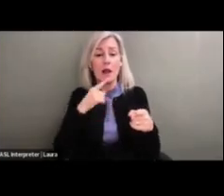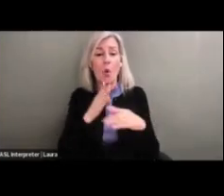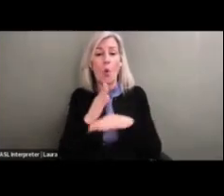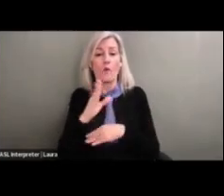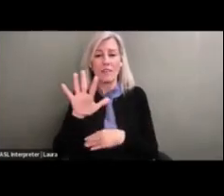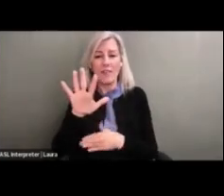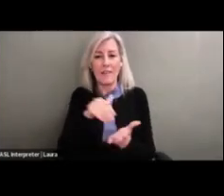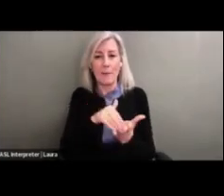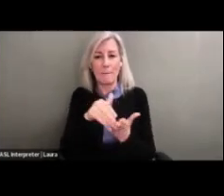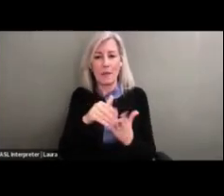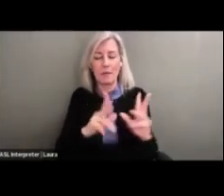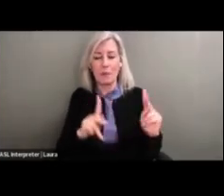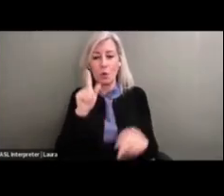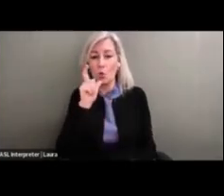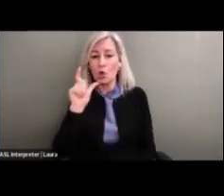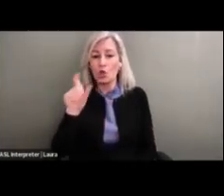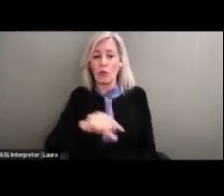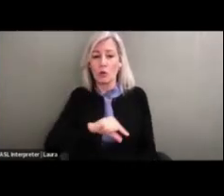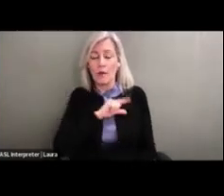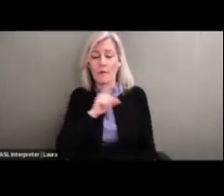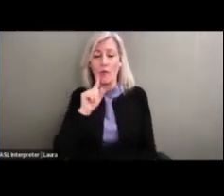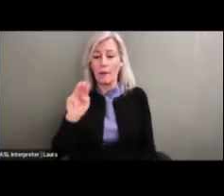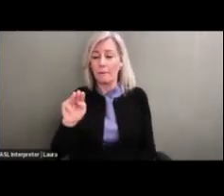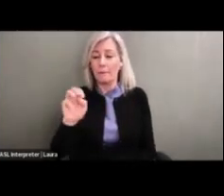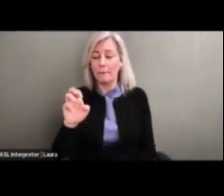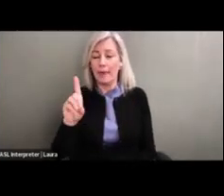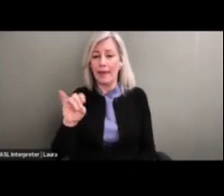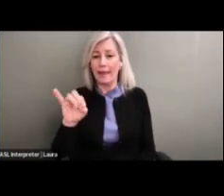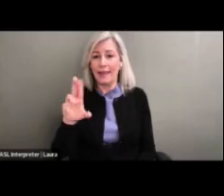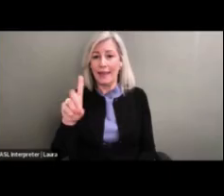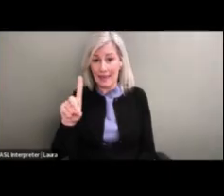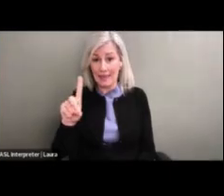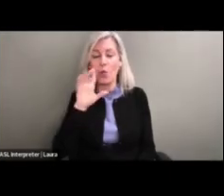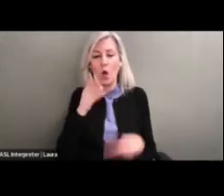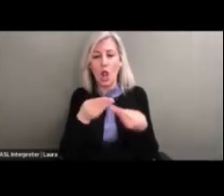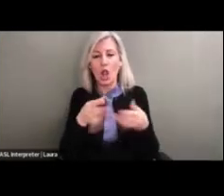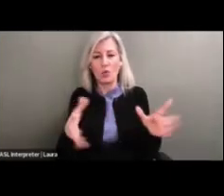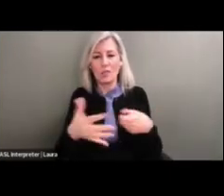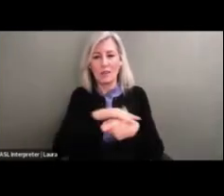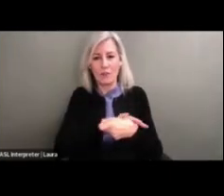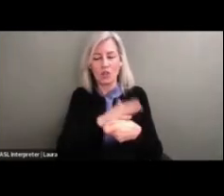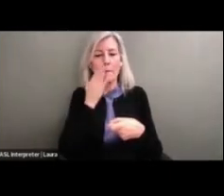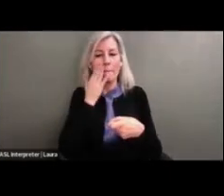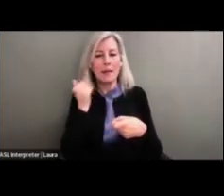that the nonpartisan Congressional Budget Office estimated that over 5 million people